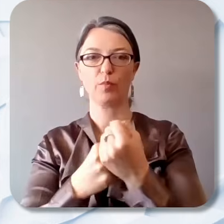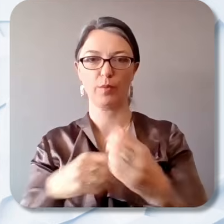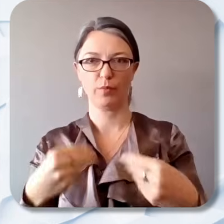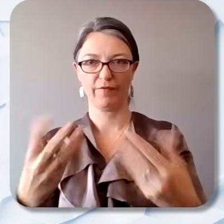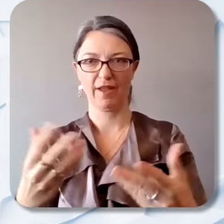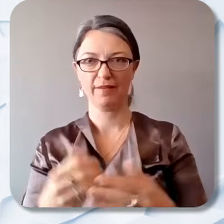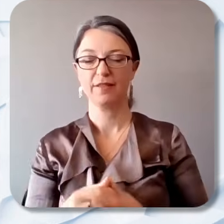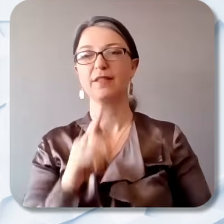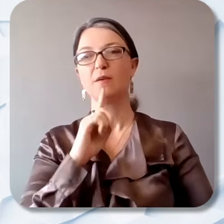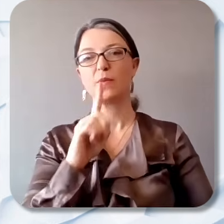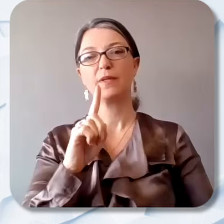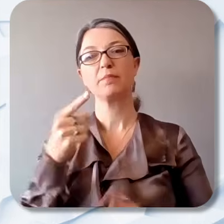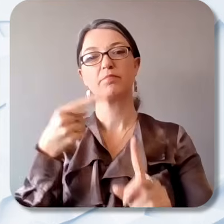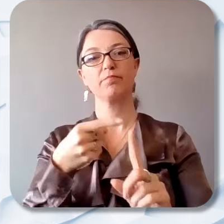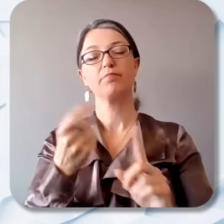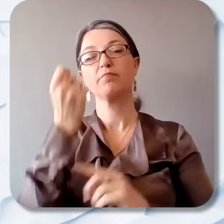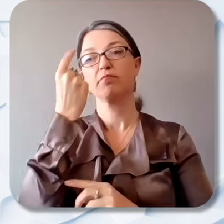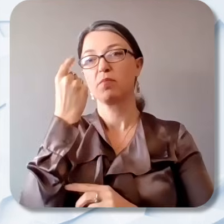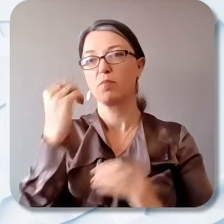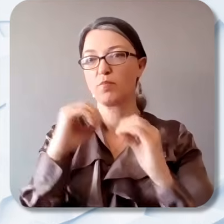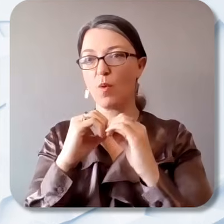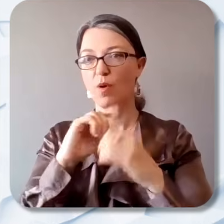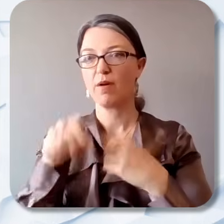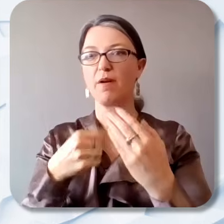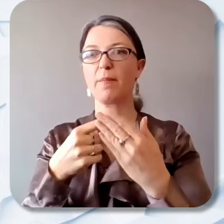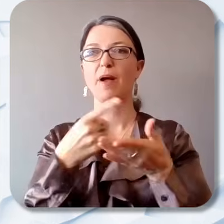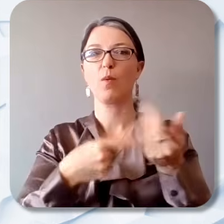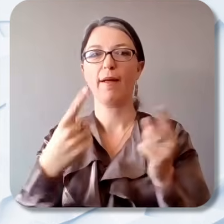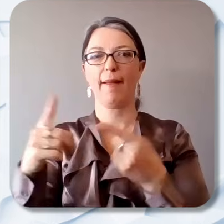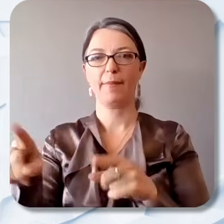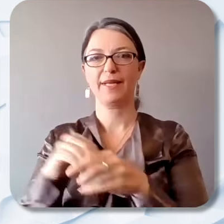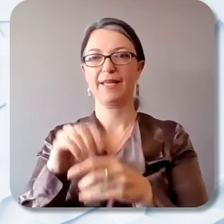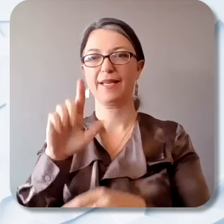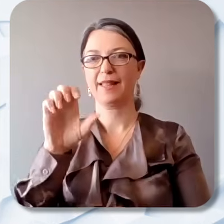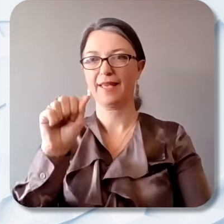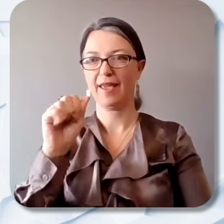So it's really about understanding a little bit more about what's happening in LEAs to support.